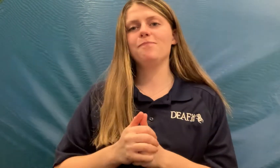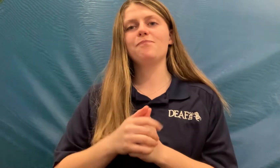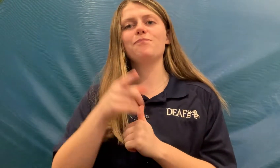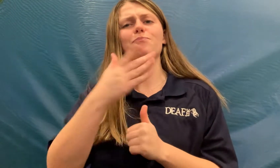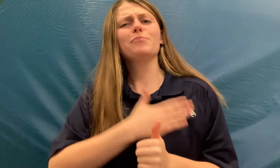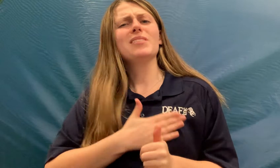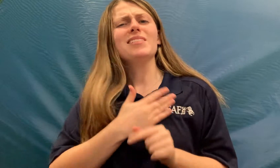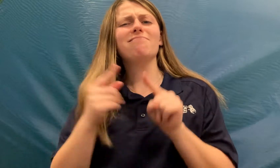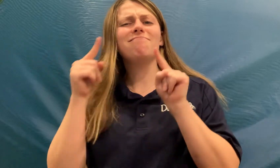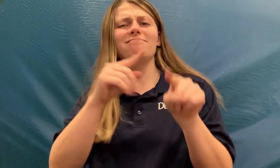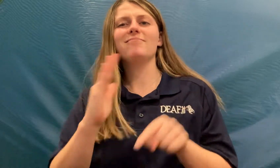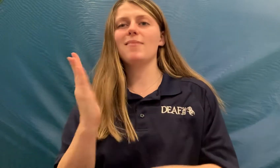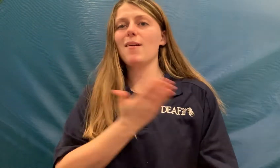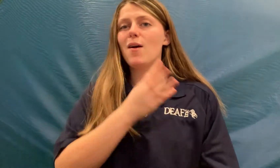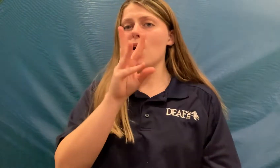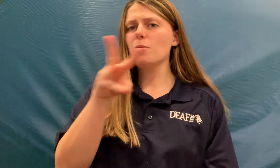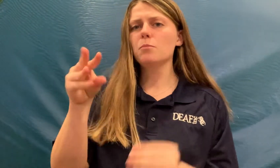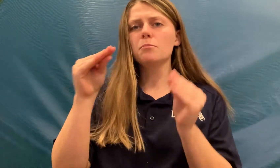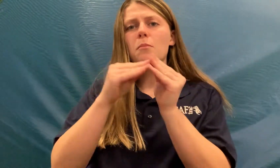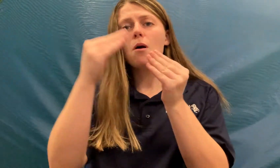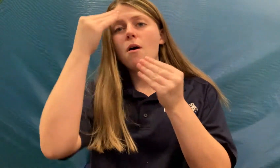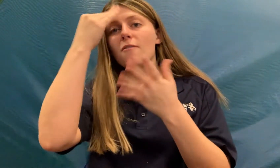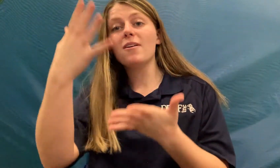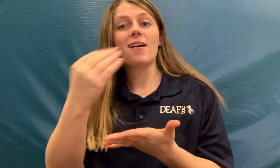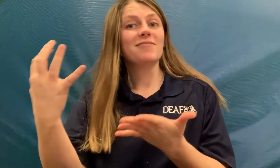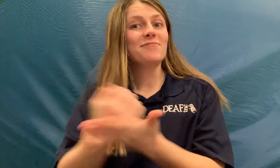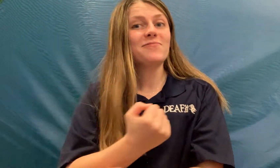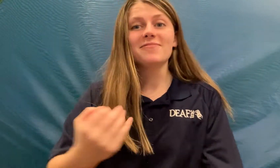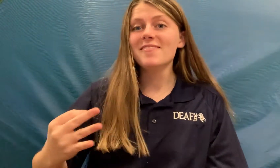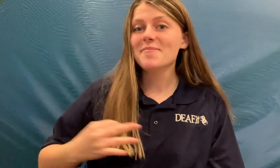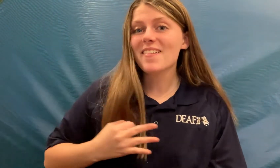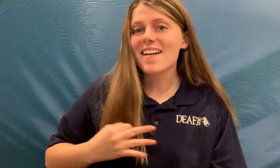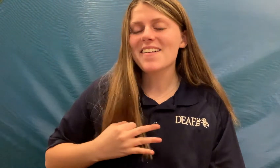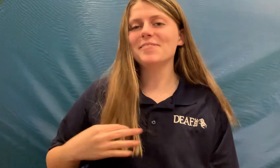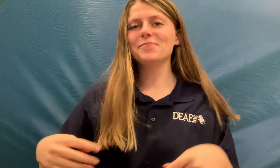Please go to our website for more info and apply.